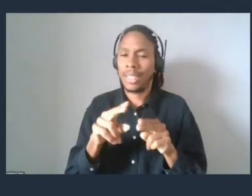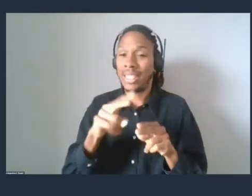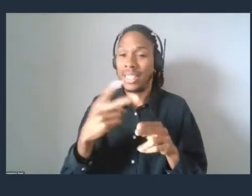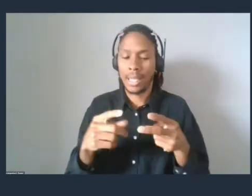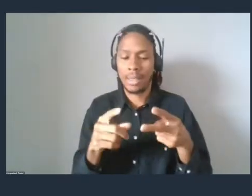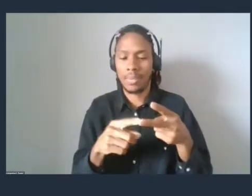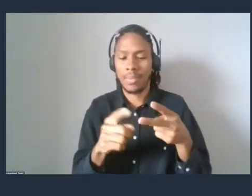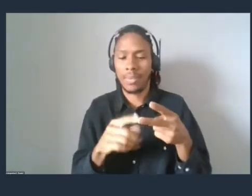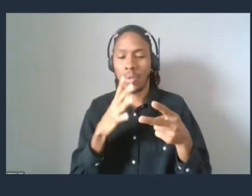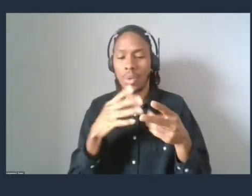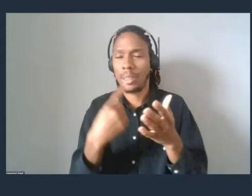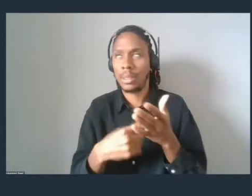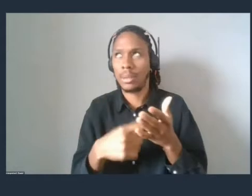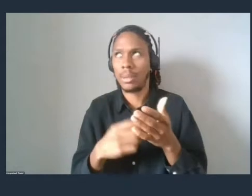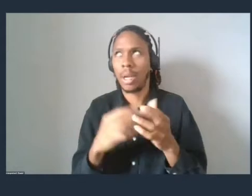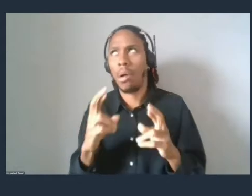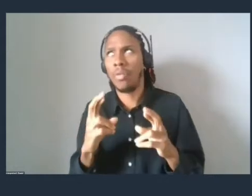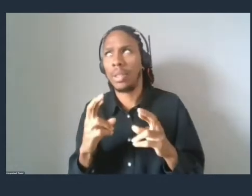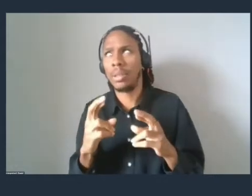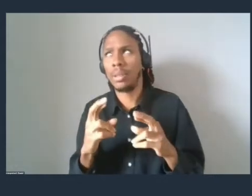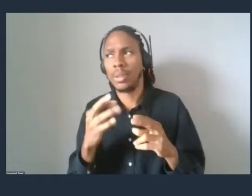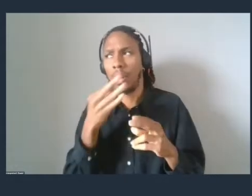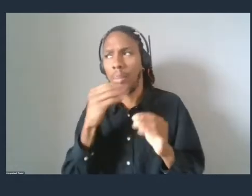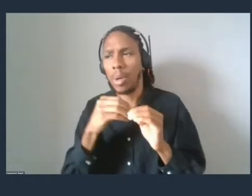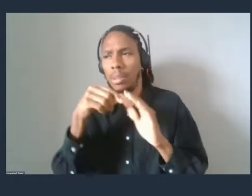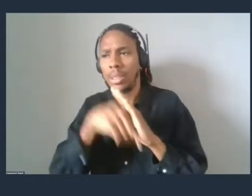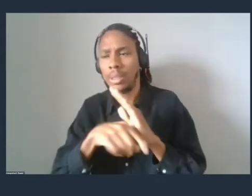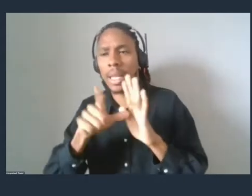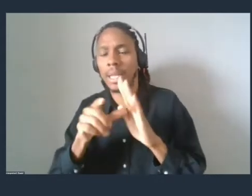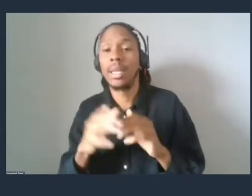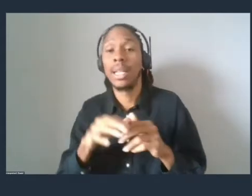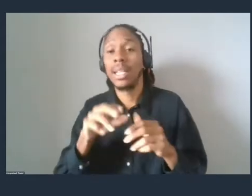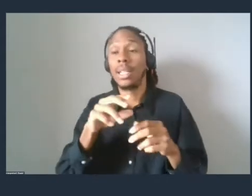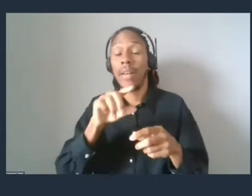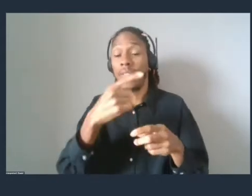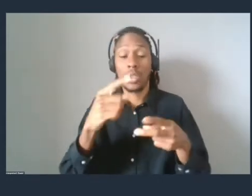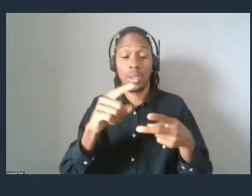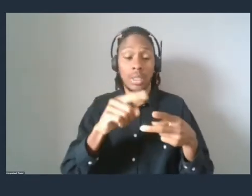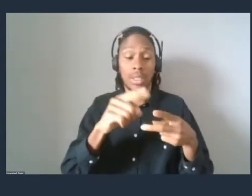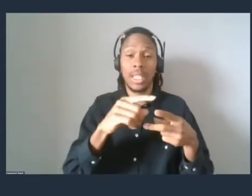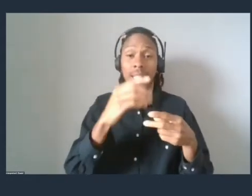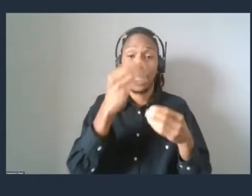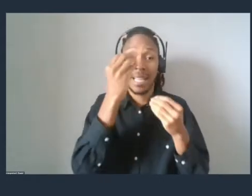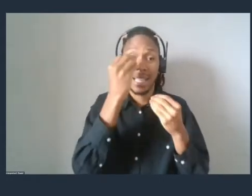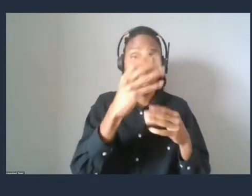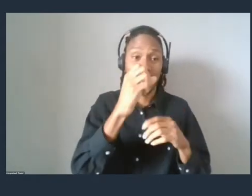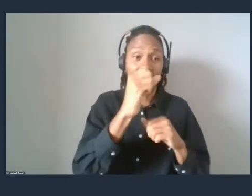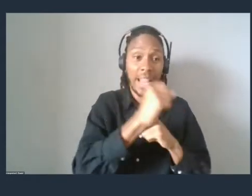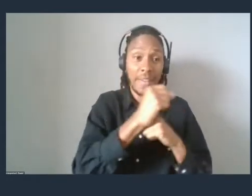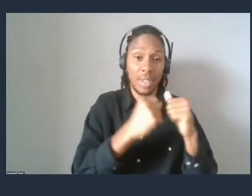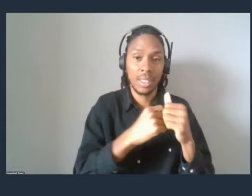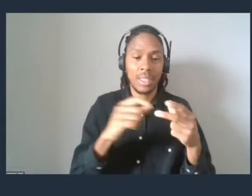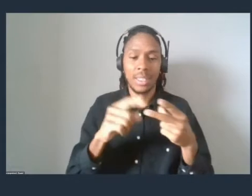and I hope we'll get to talk about in a little more detail later. The first part is data as infrastructure, the second part I'd call it data as data